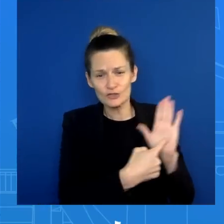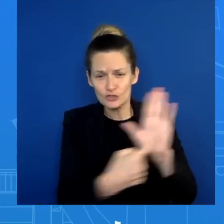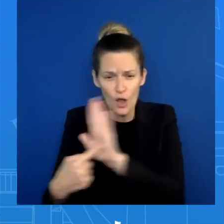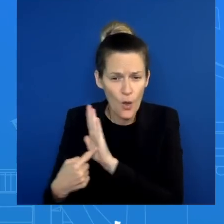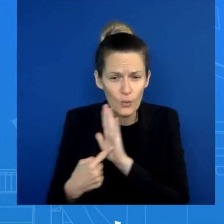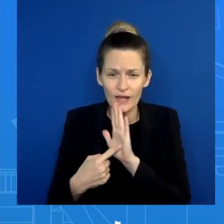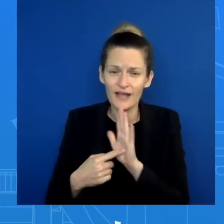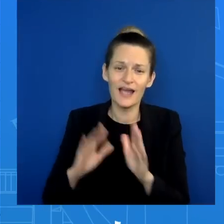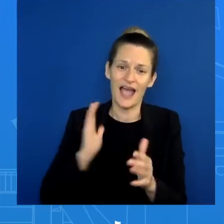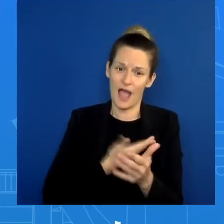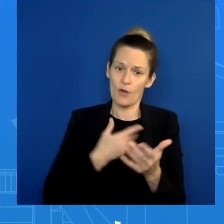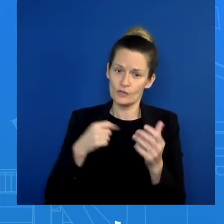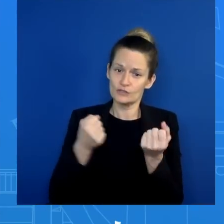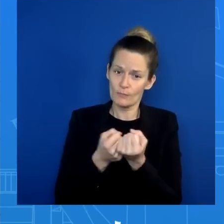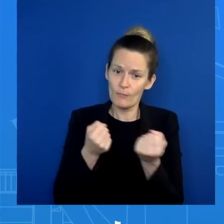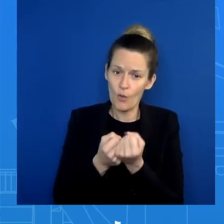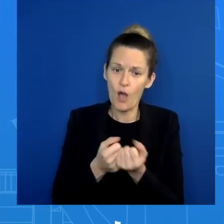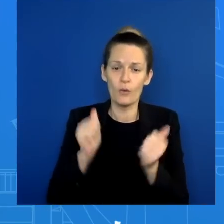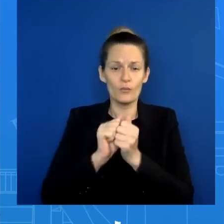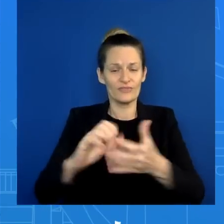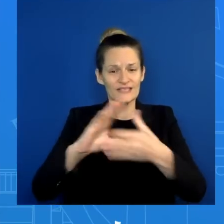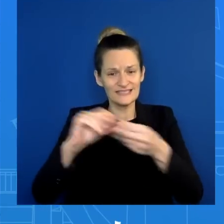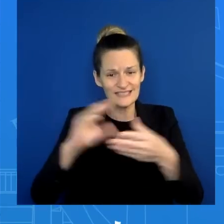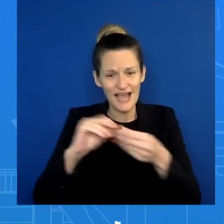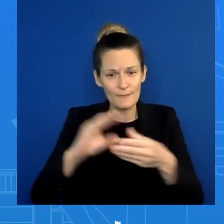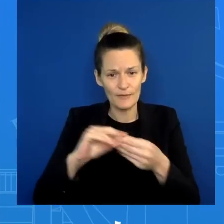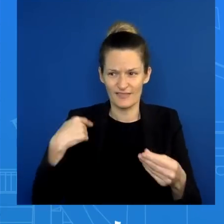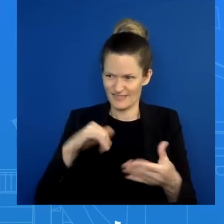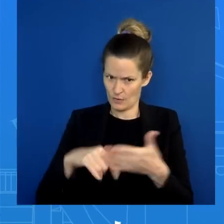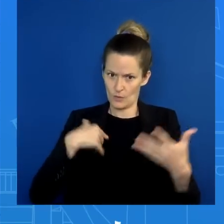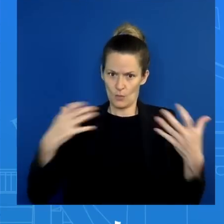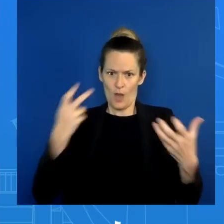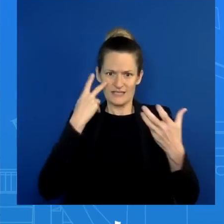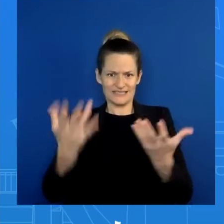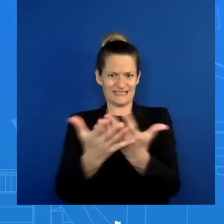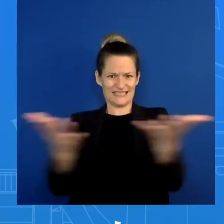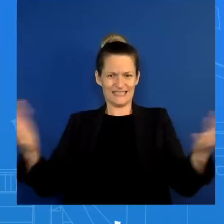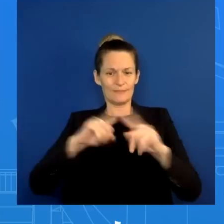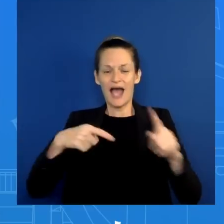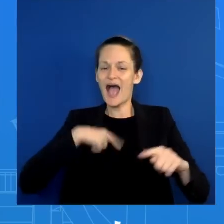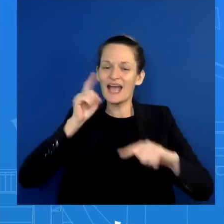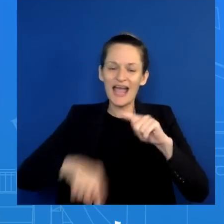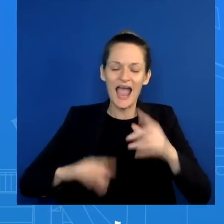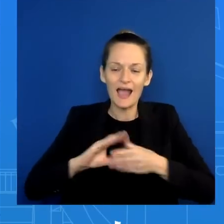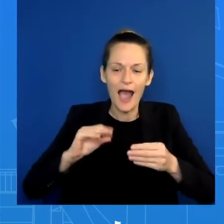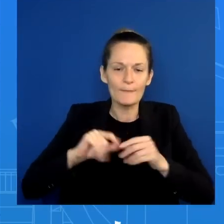I'm not going to get into private conversations that we have had, but certainly that that step